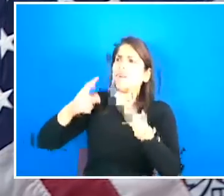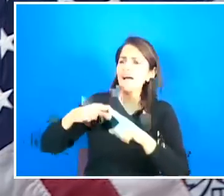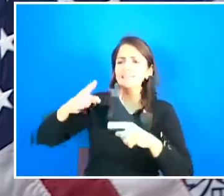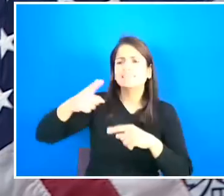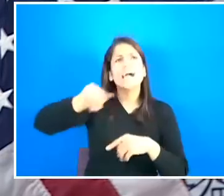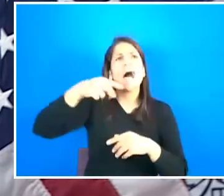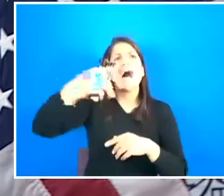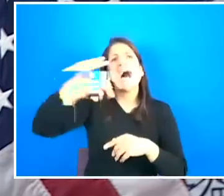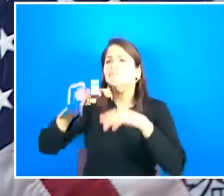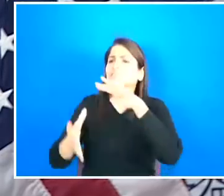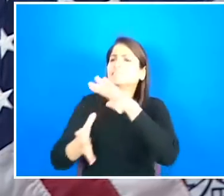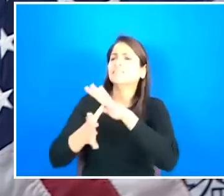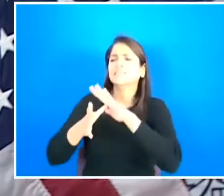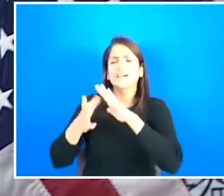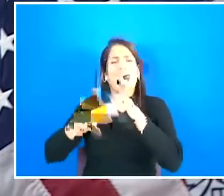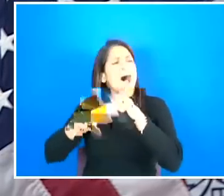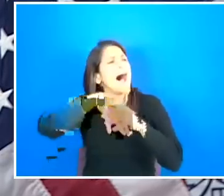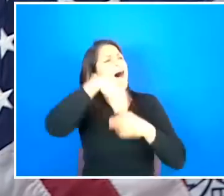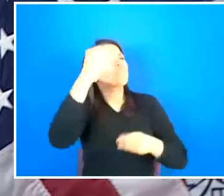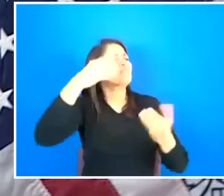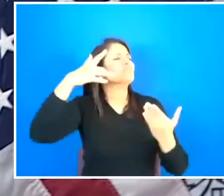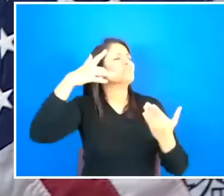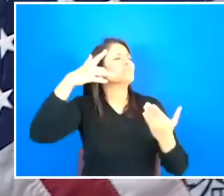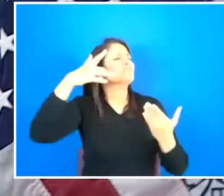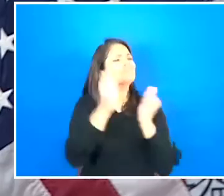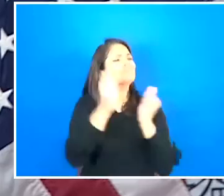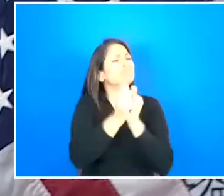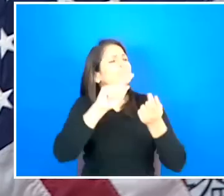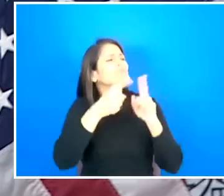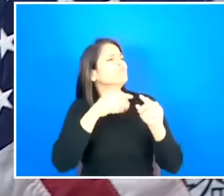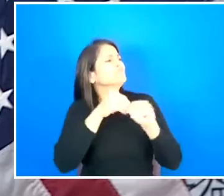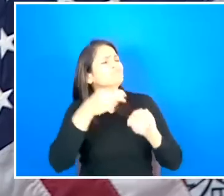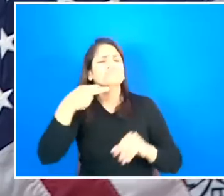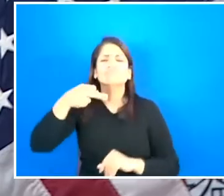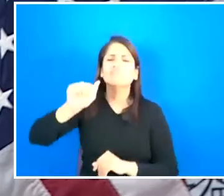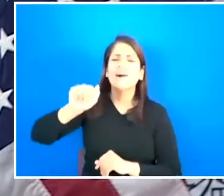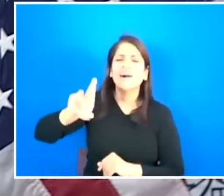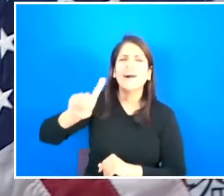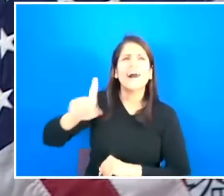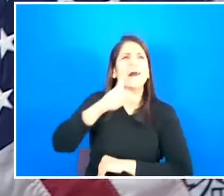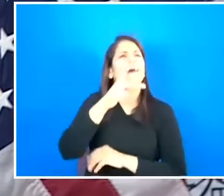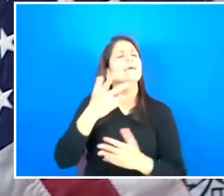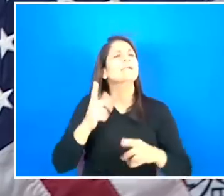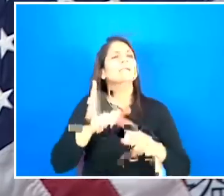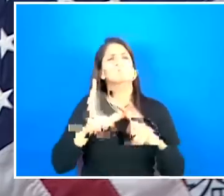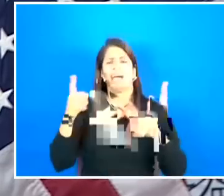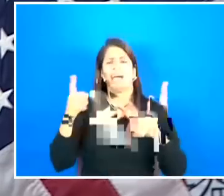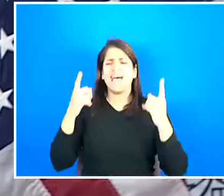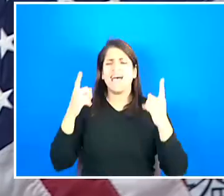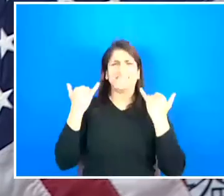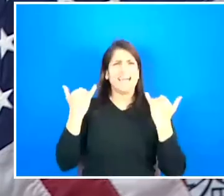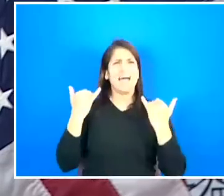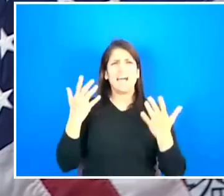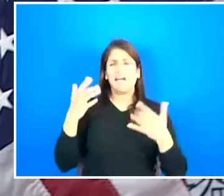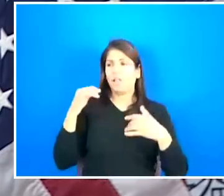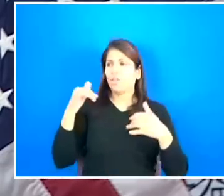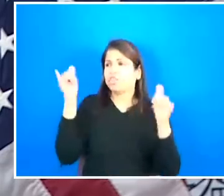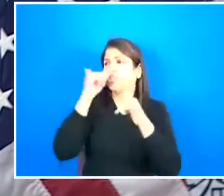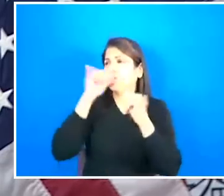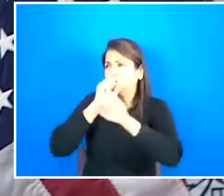UNDSERTANDABLE AND WE'VE GOT TO HELP TM HE UNDERSTAND FOR HET SAFETY THAT DOESN'T MAKE SENSE BUT I'M NOT GETTING THE SENSE